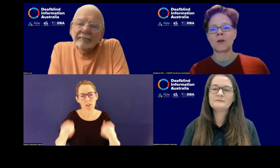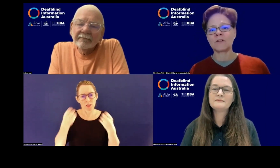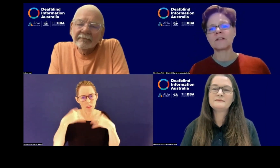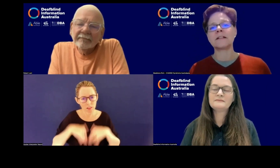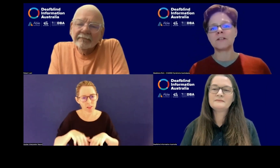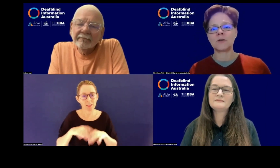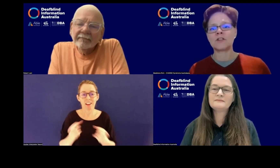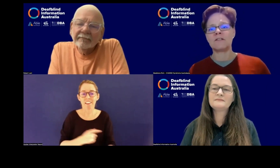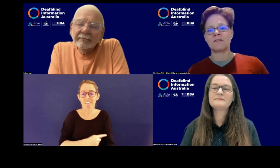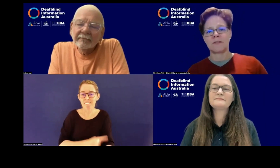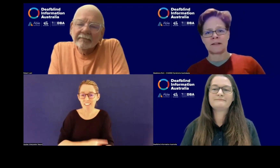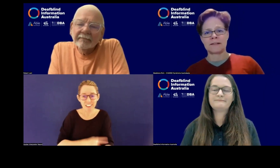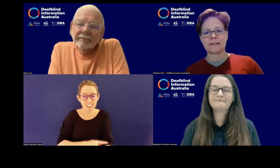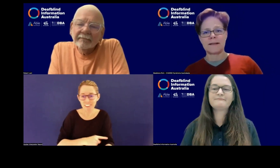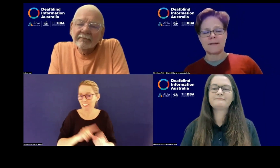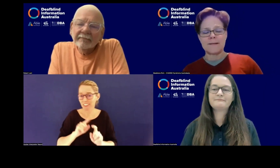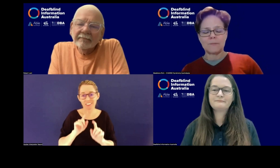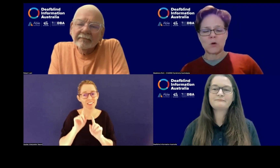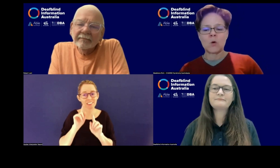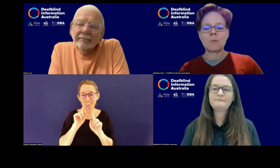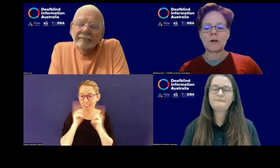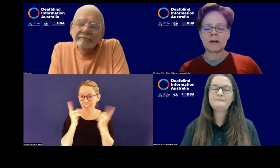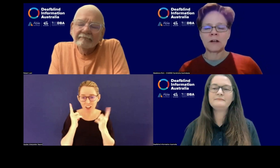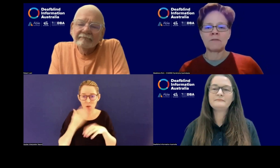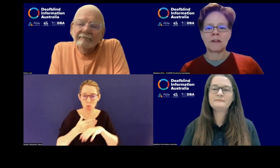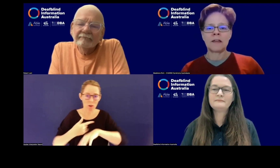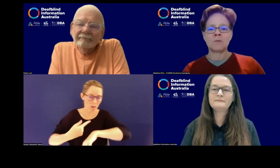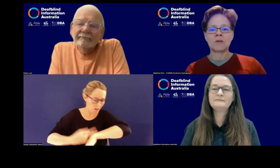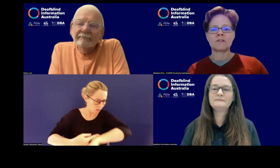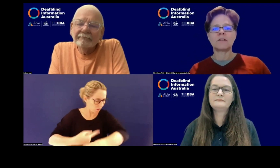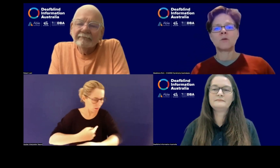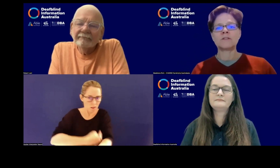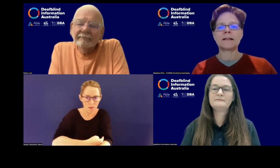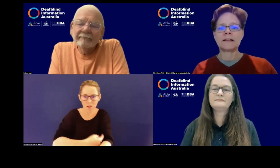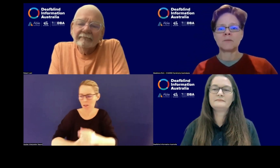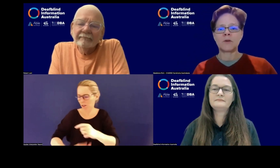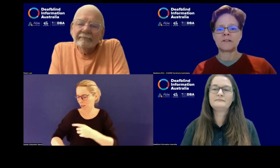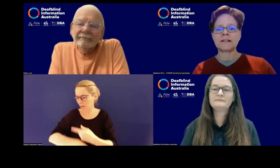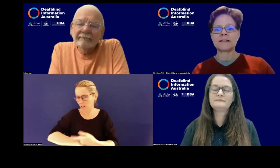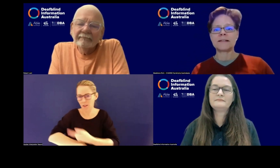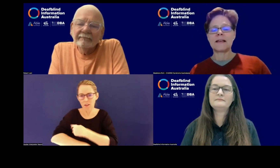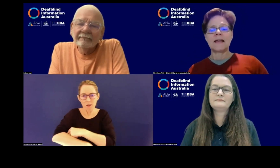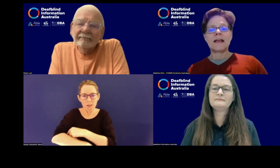for veins. Putting in IV was a lengthy process.